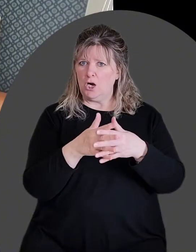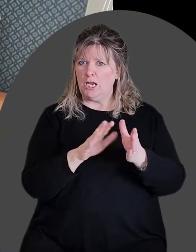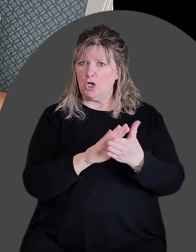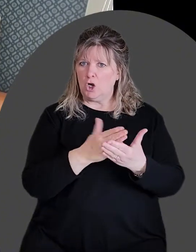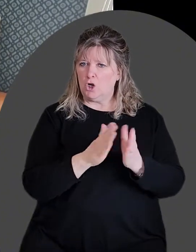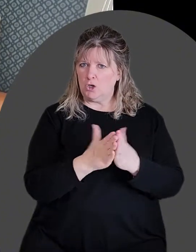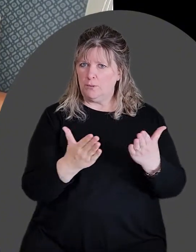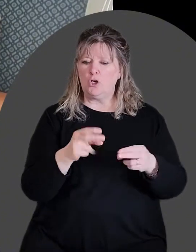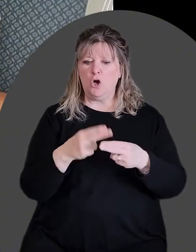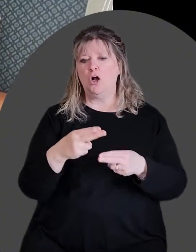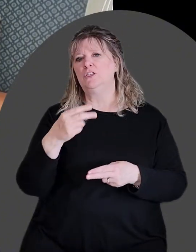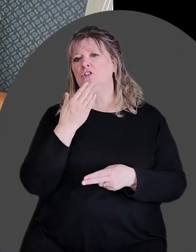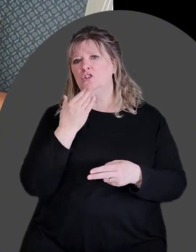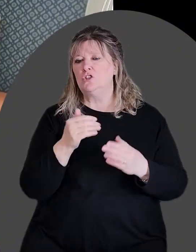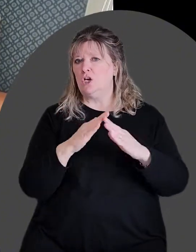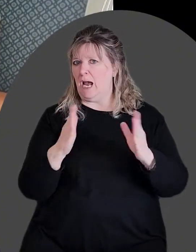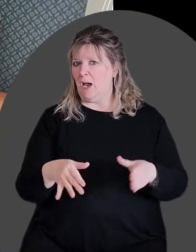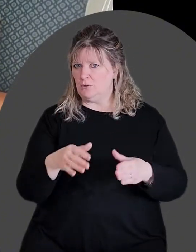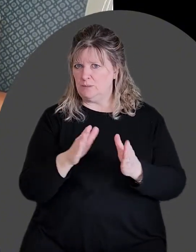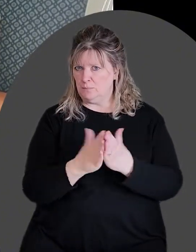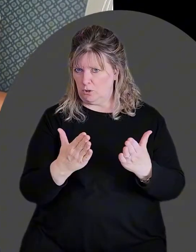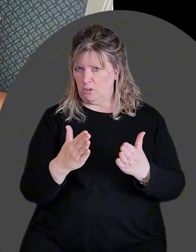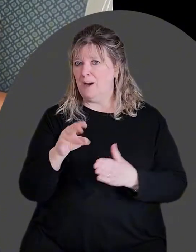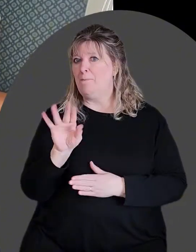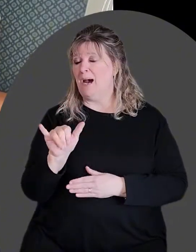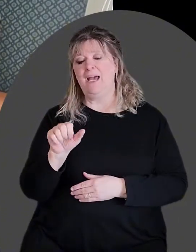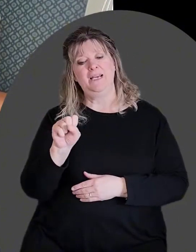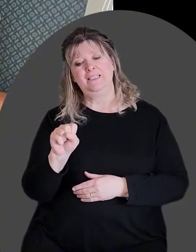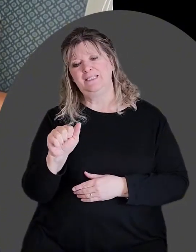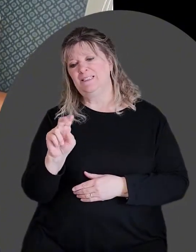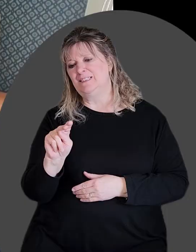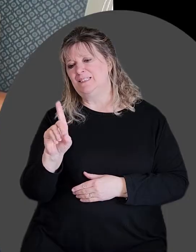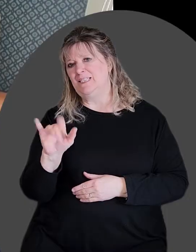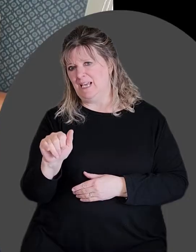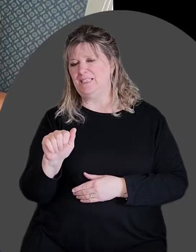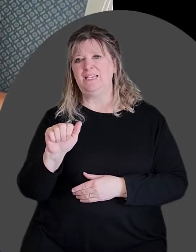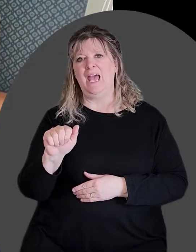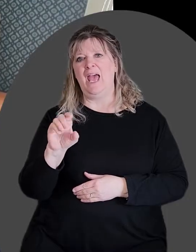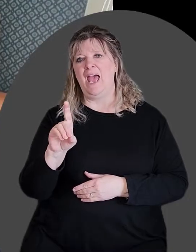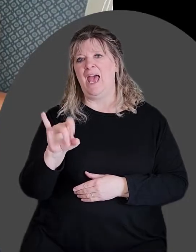and it was created by Sandy Addison in 1801